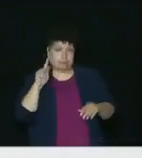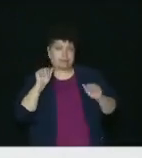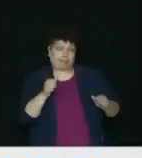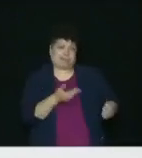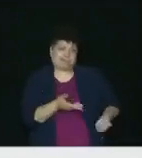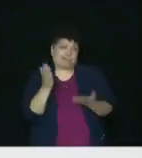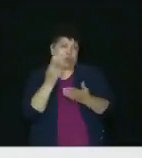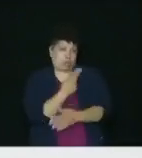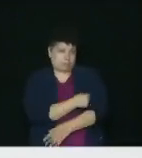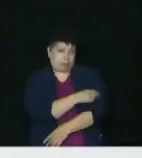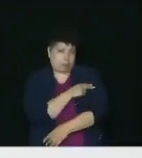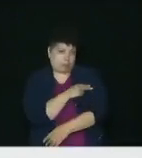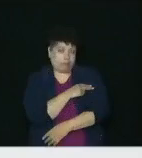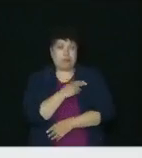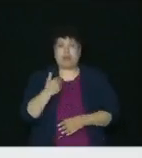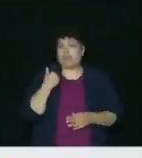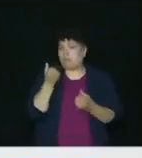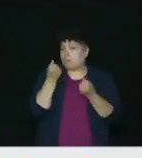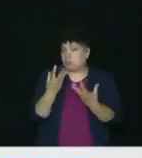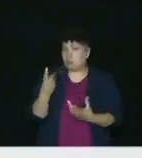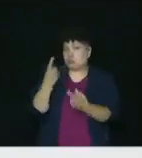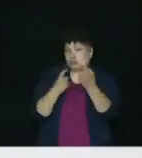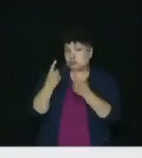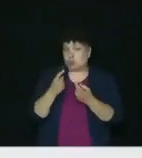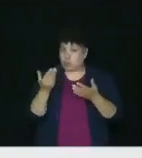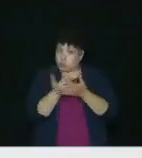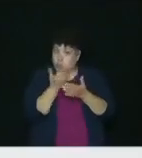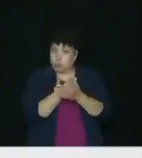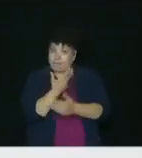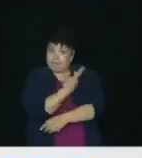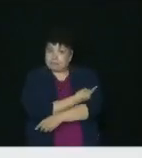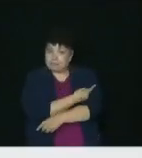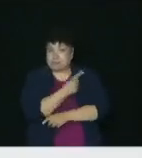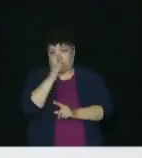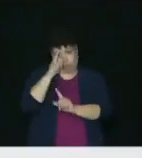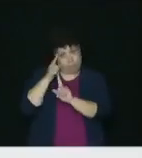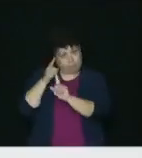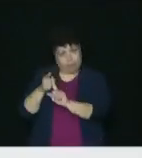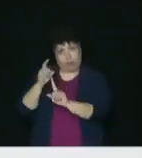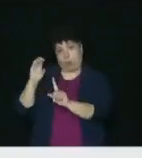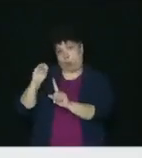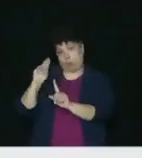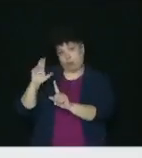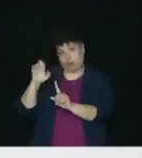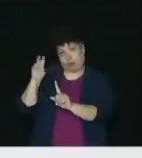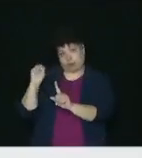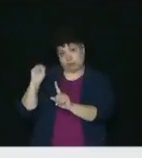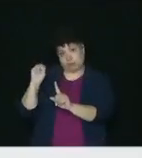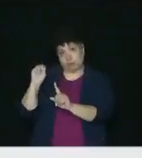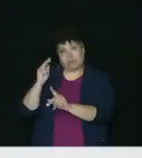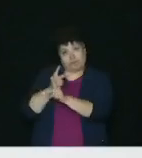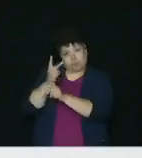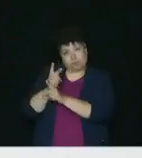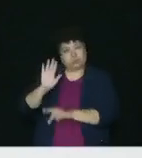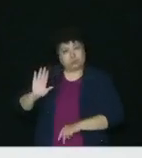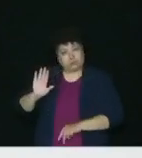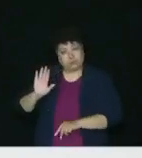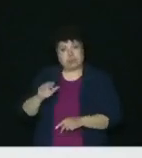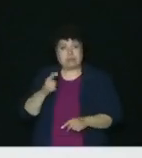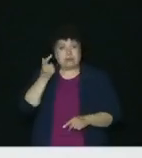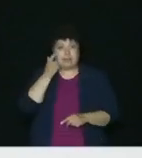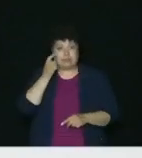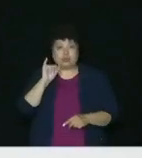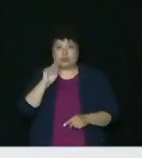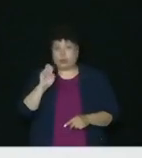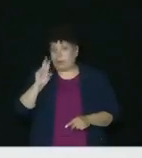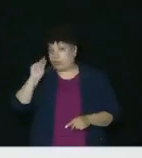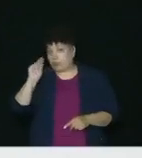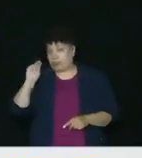INFLAMMATORY SYNDROME IN